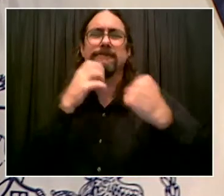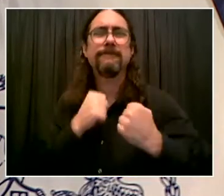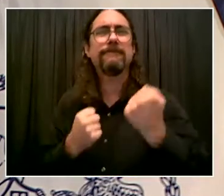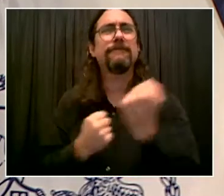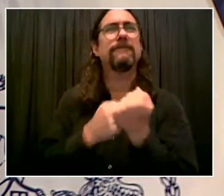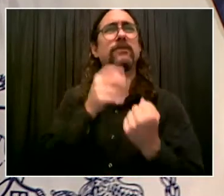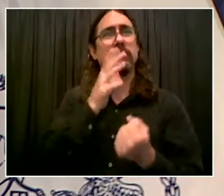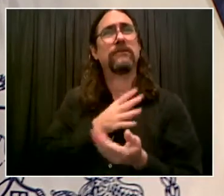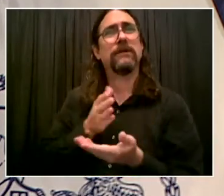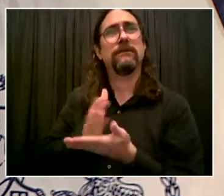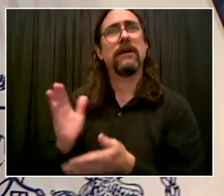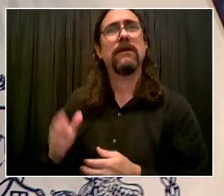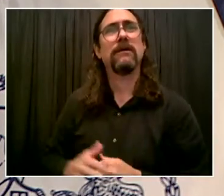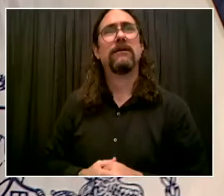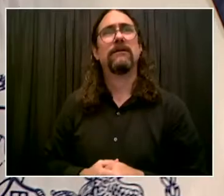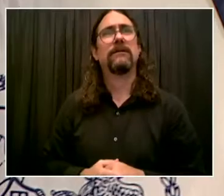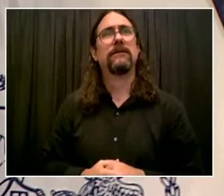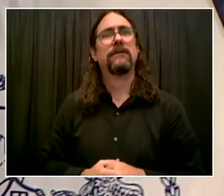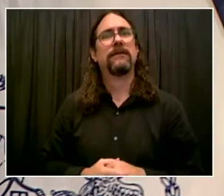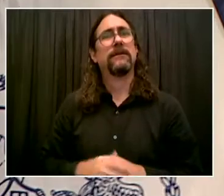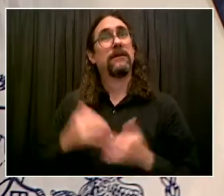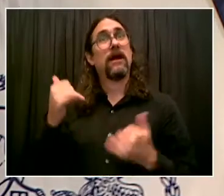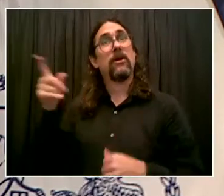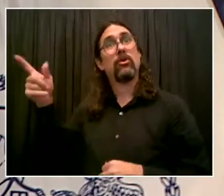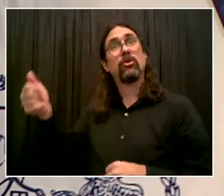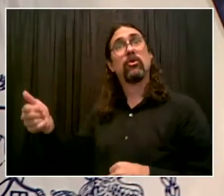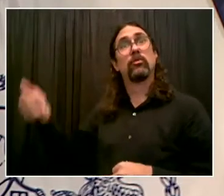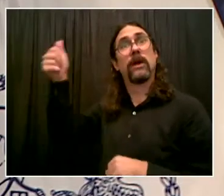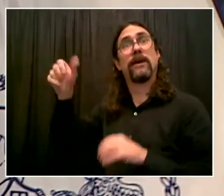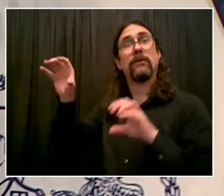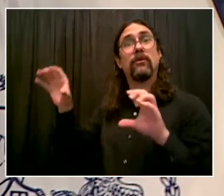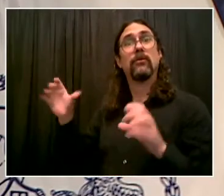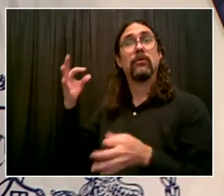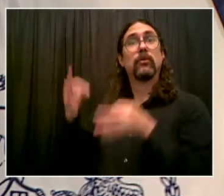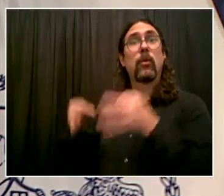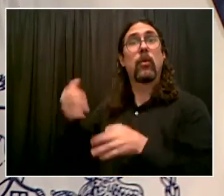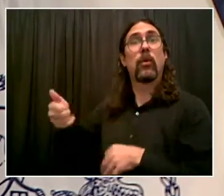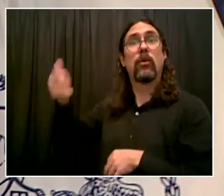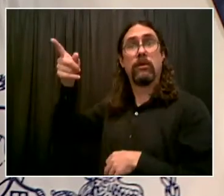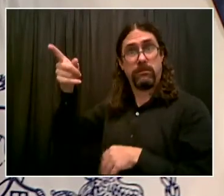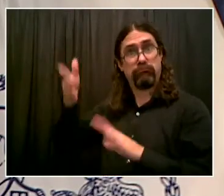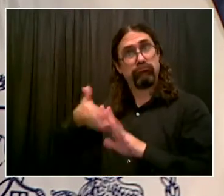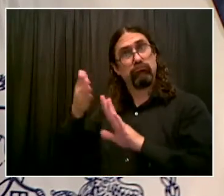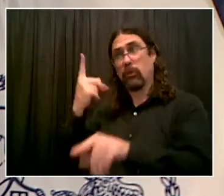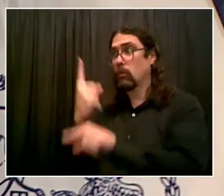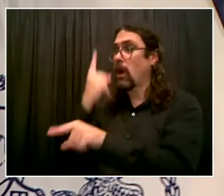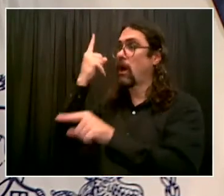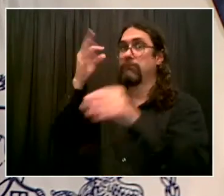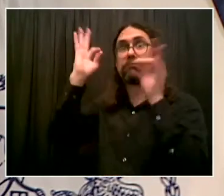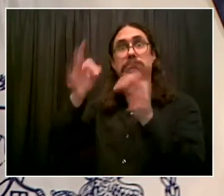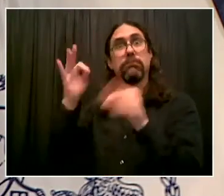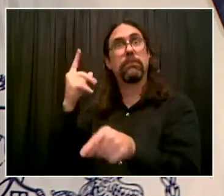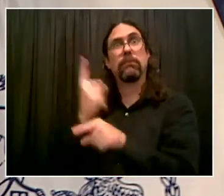THE COURT DOES NOT REPRESENT THE PEOPLE ON THIS MATTER, THERE'S NO